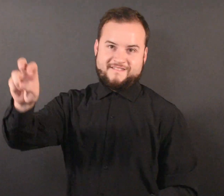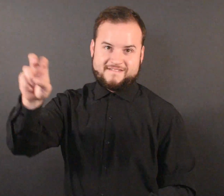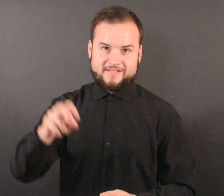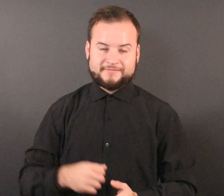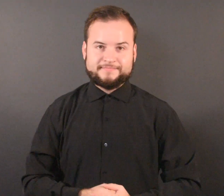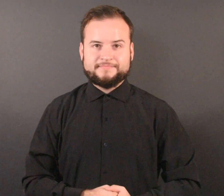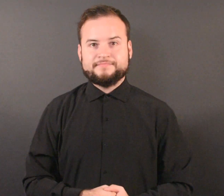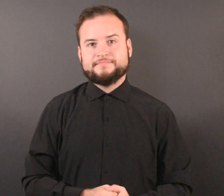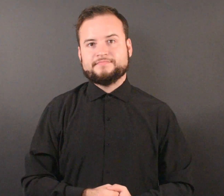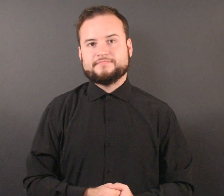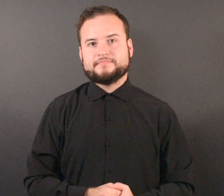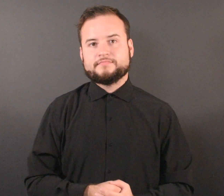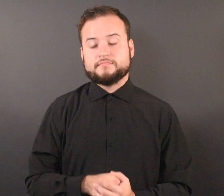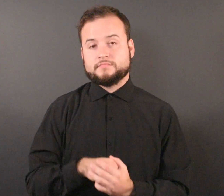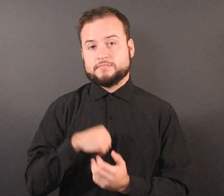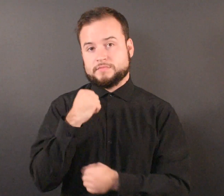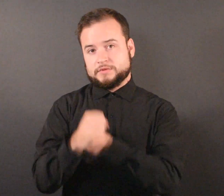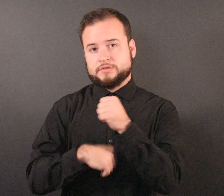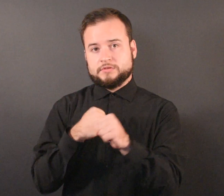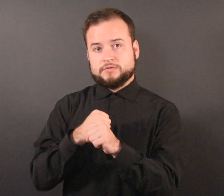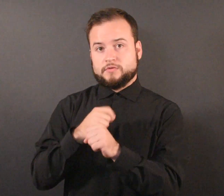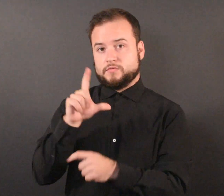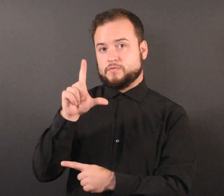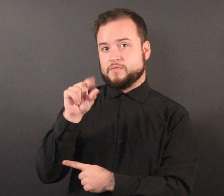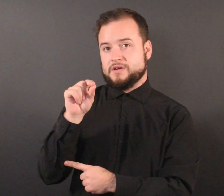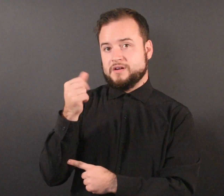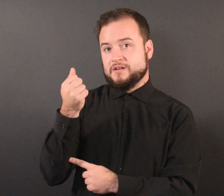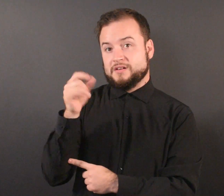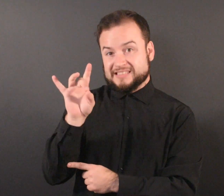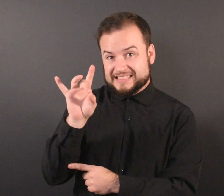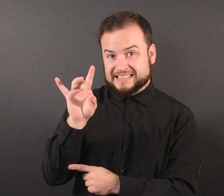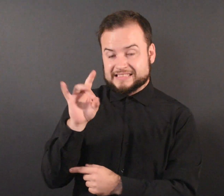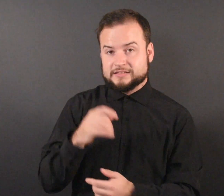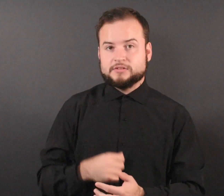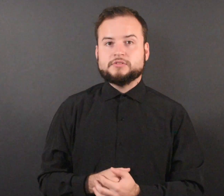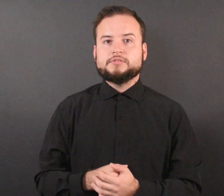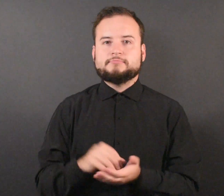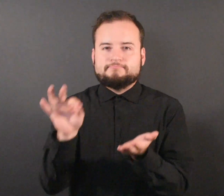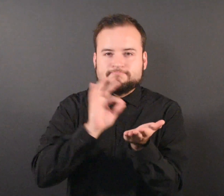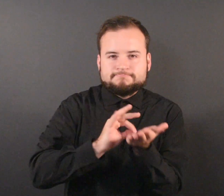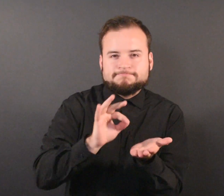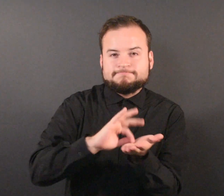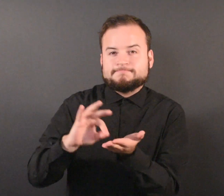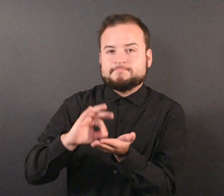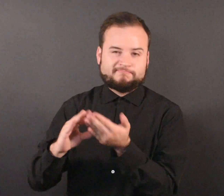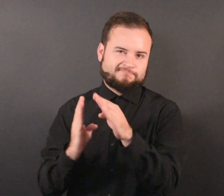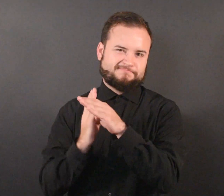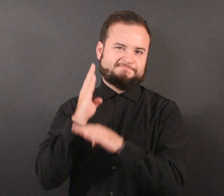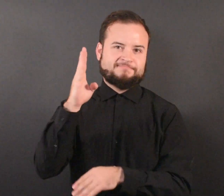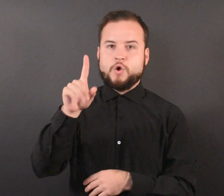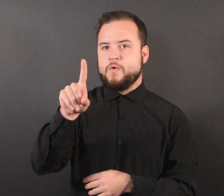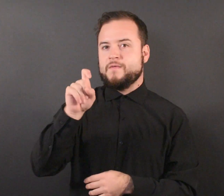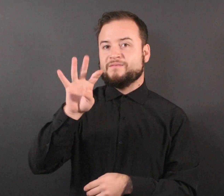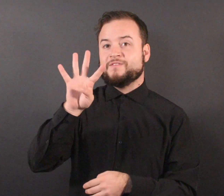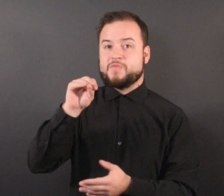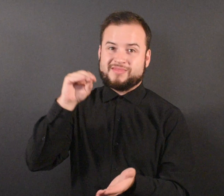in 2018, there were more than 140,000 measles deaths globally,